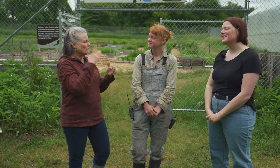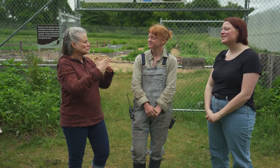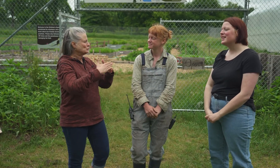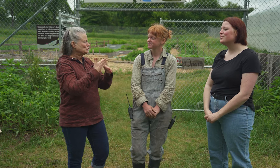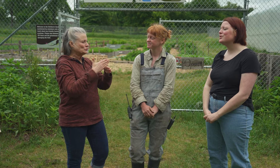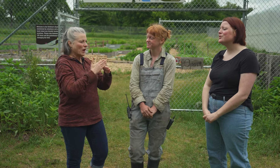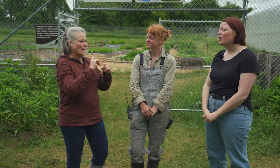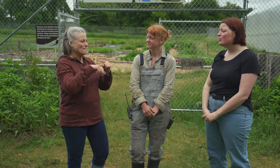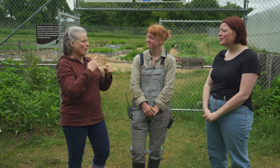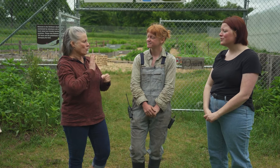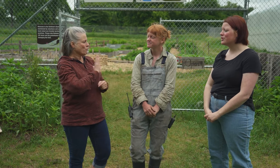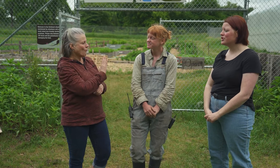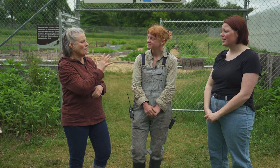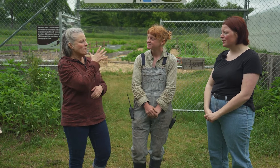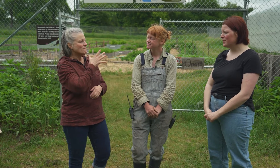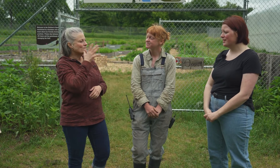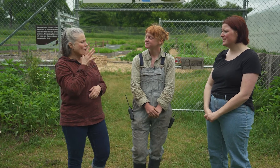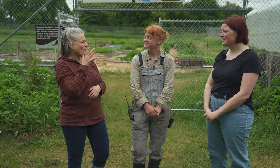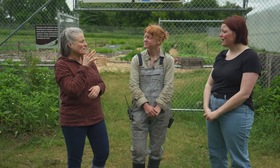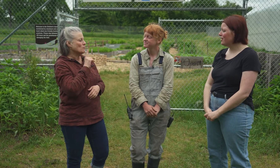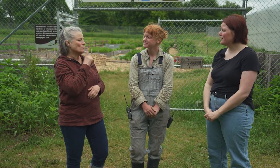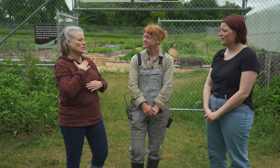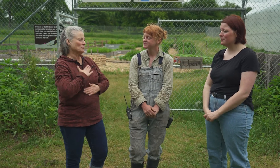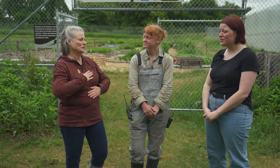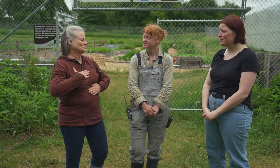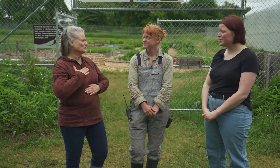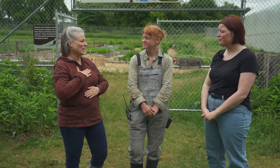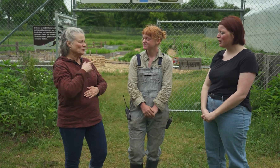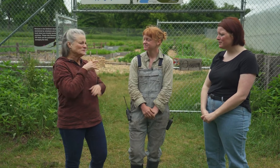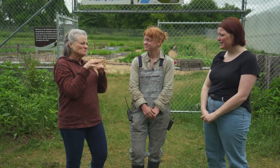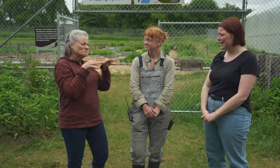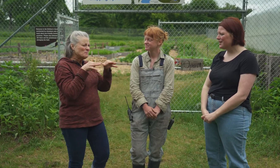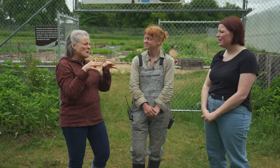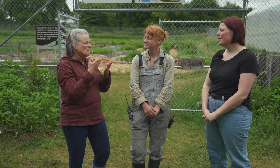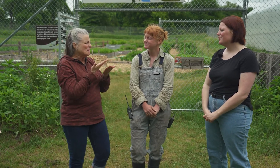Liz, thank you so much for sharing with us all of the information about your farm today,